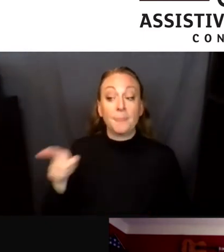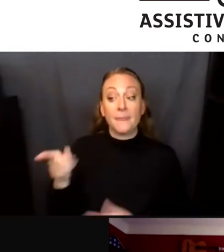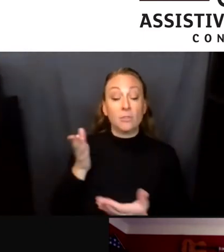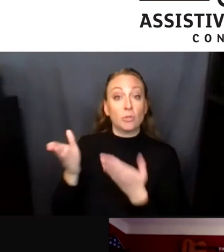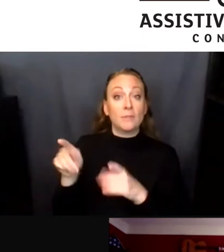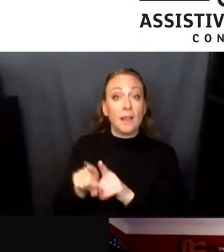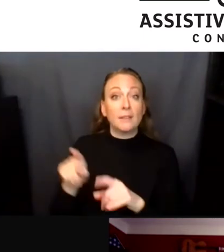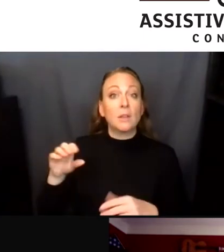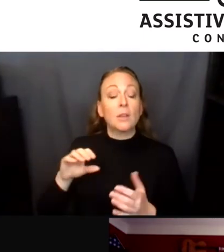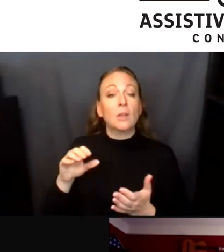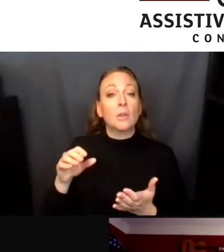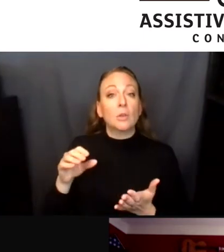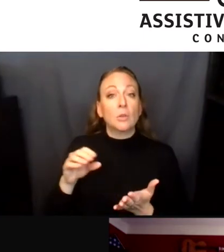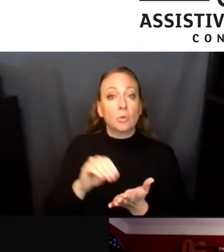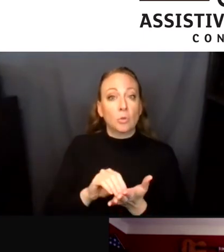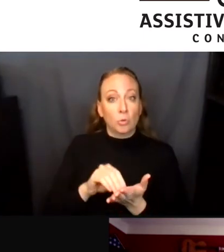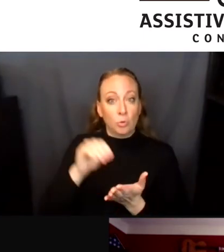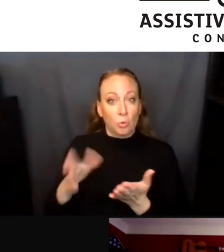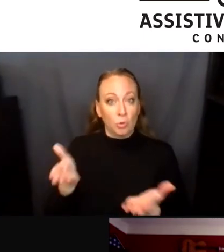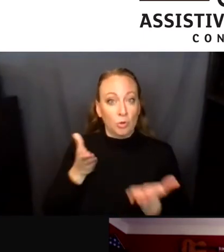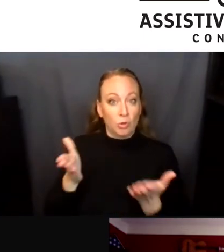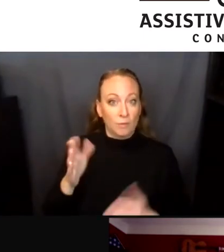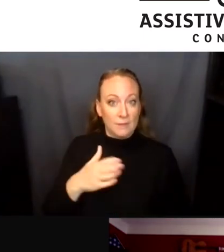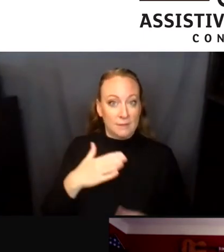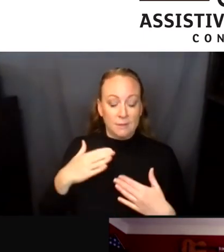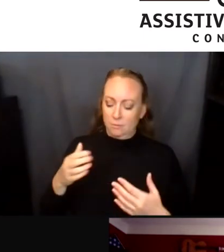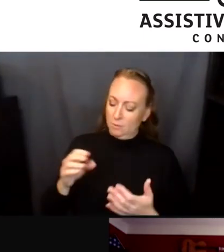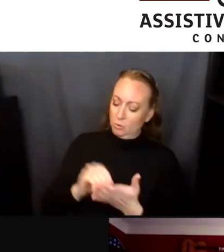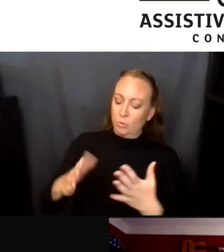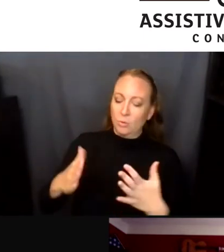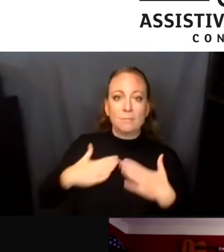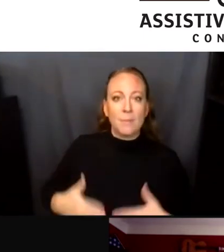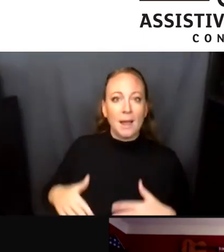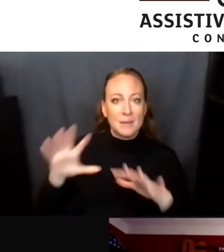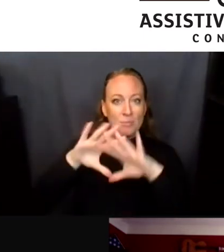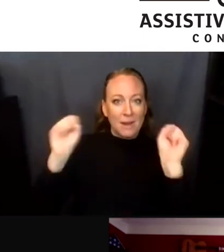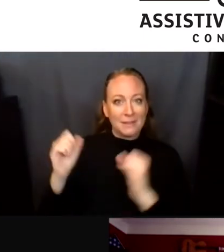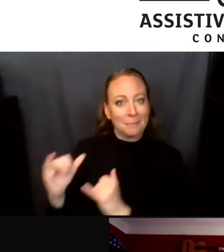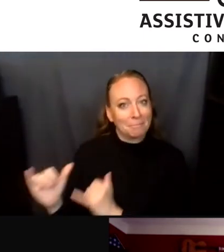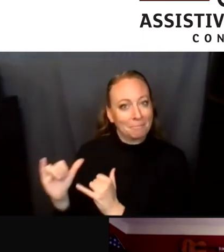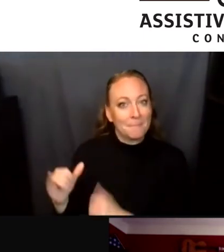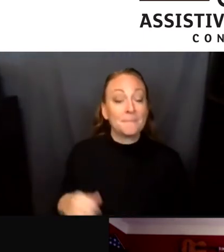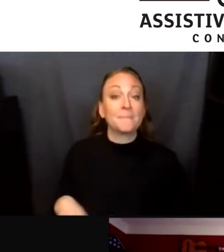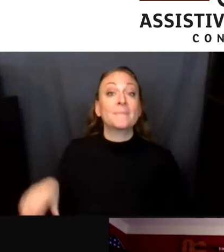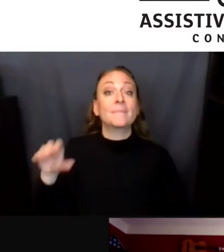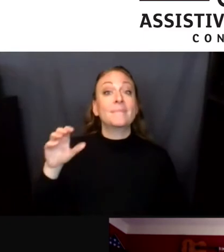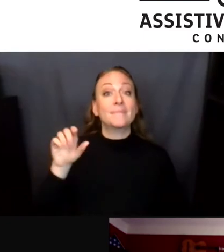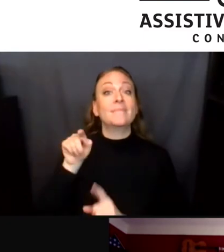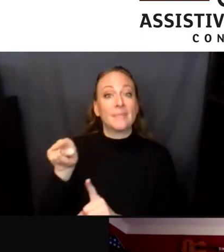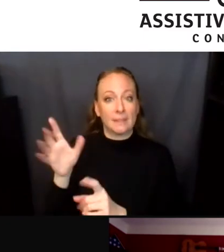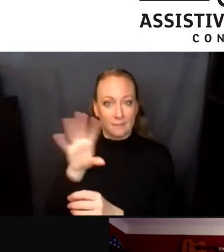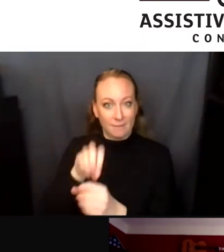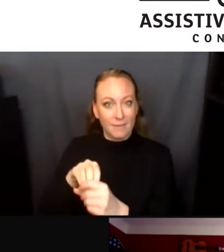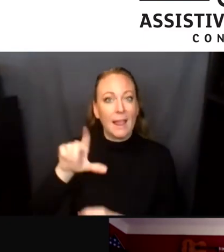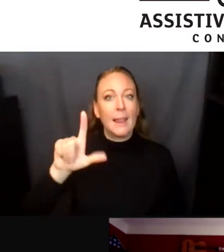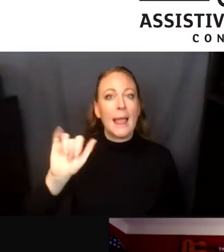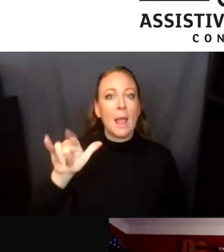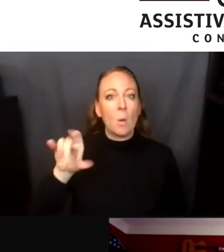I see we have something in common there. Mr. Coelho has served as a member of Loyola Marymount University's board of trustees